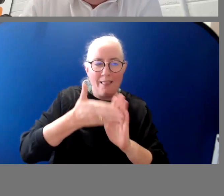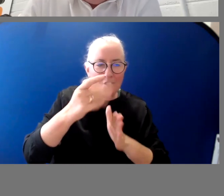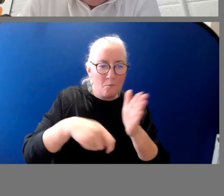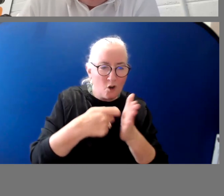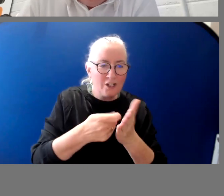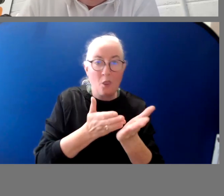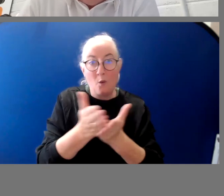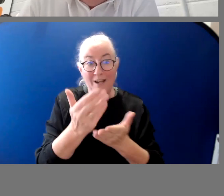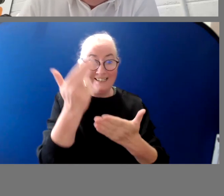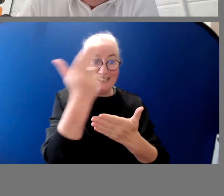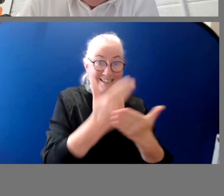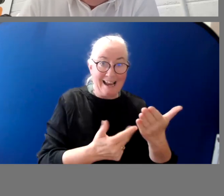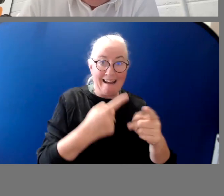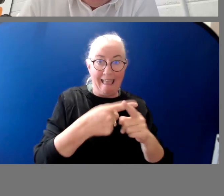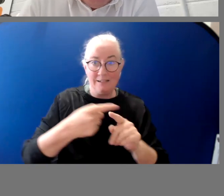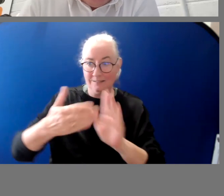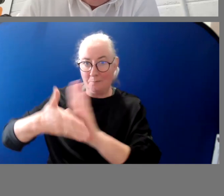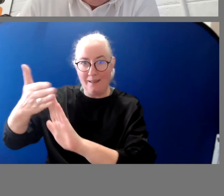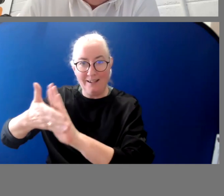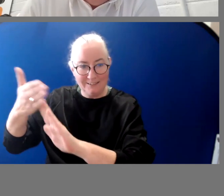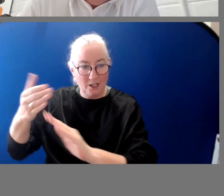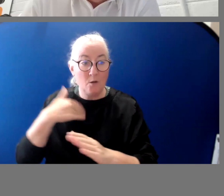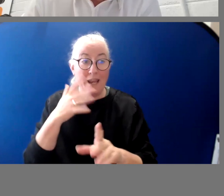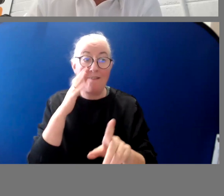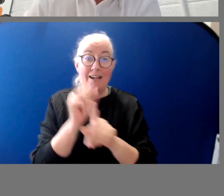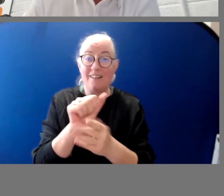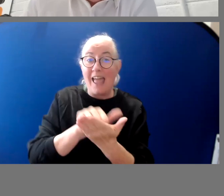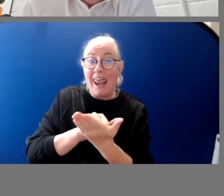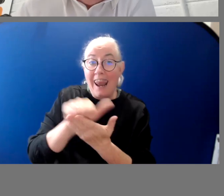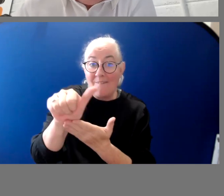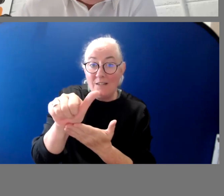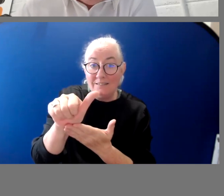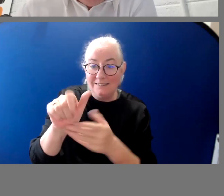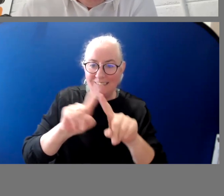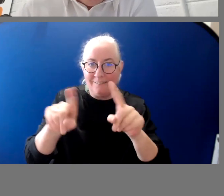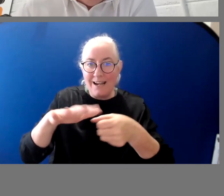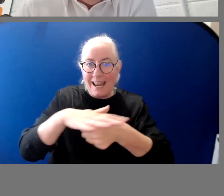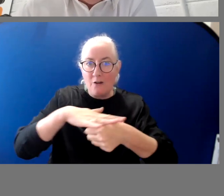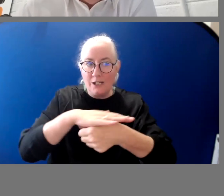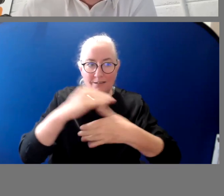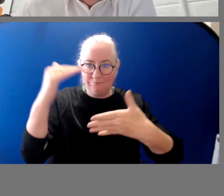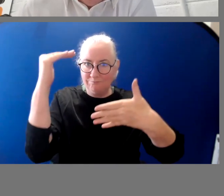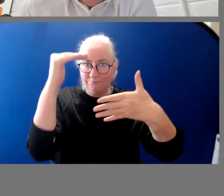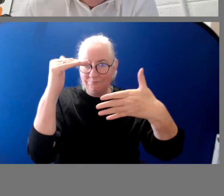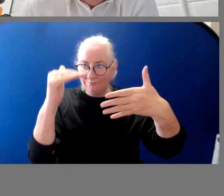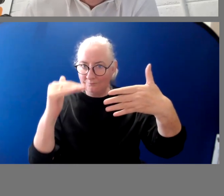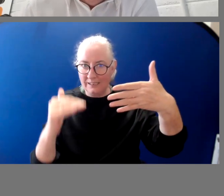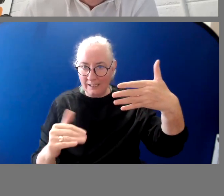that process what we've done is we've identified 11 kind of key areas where there can be issues in